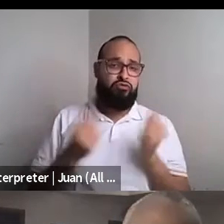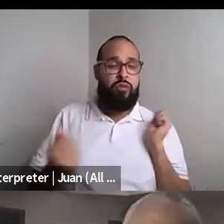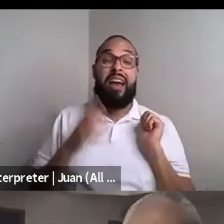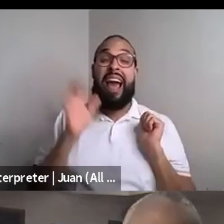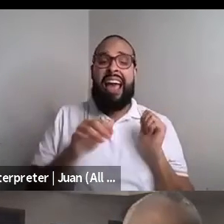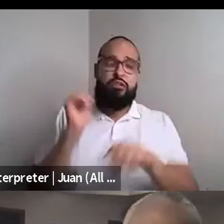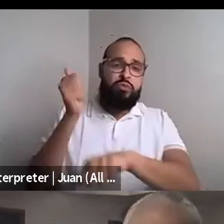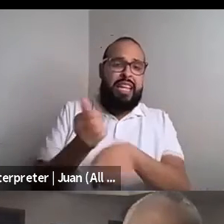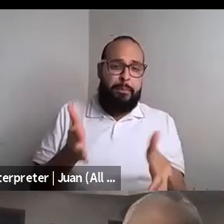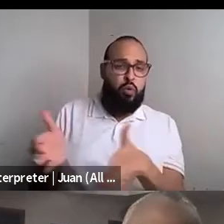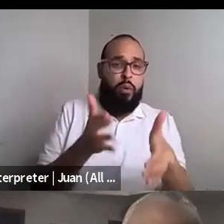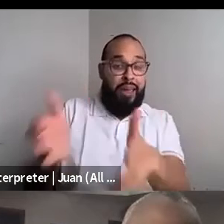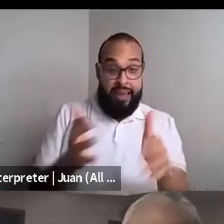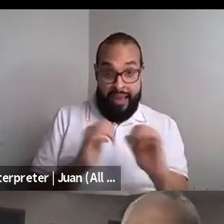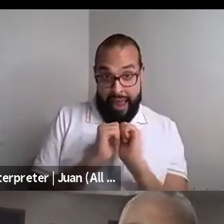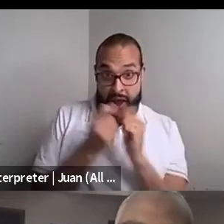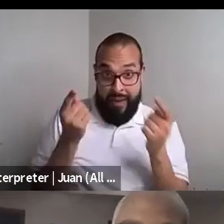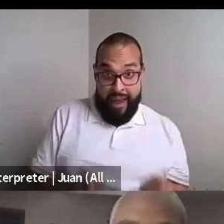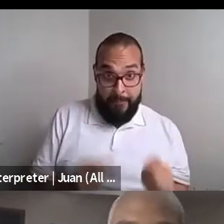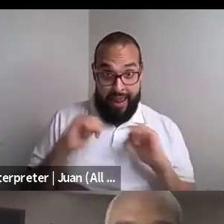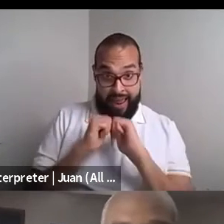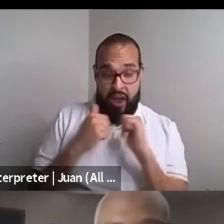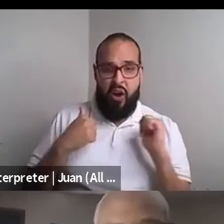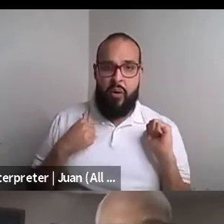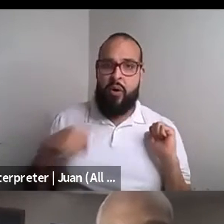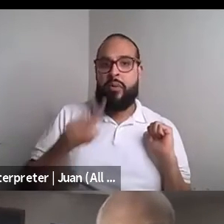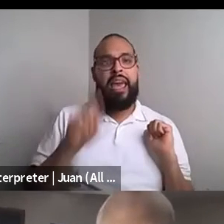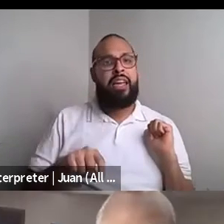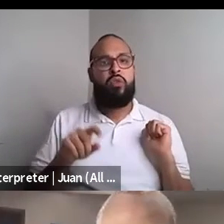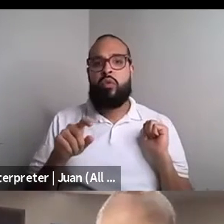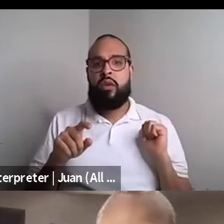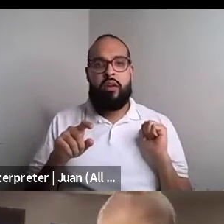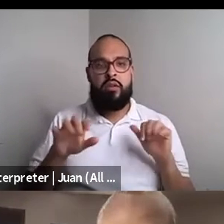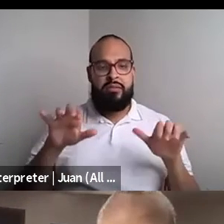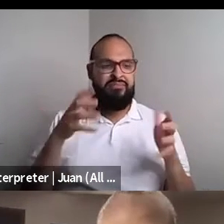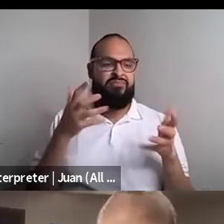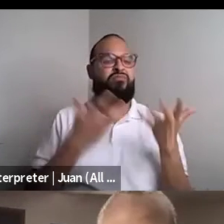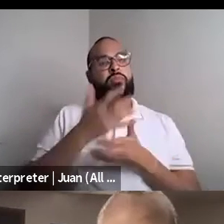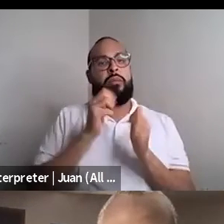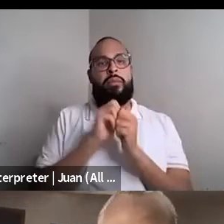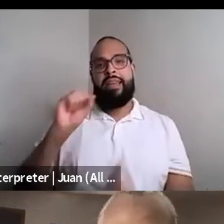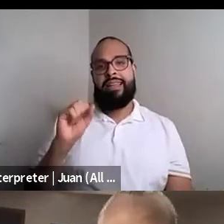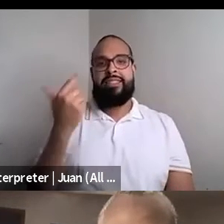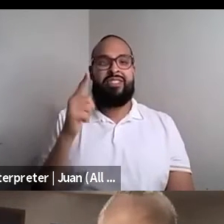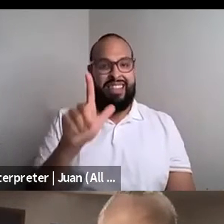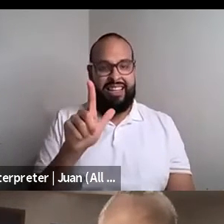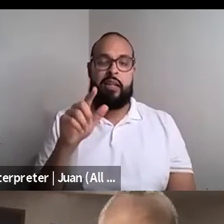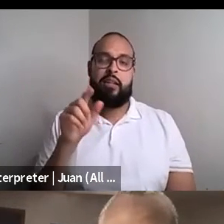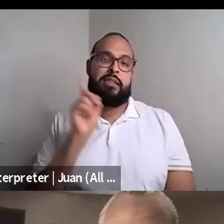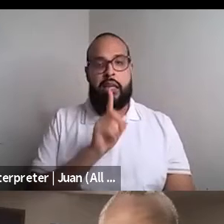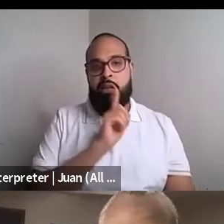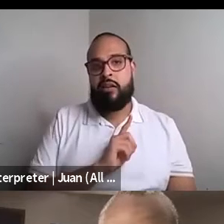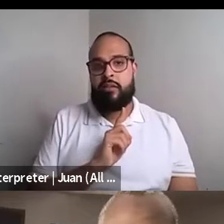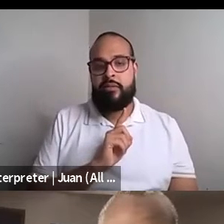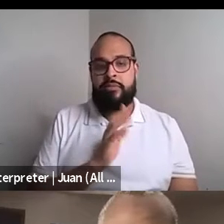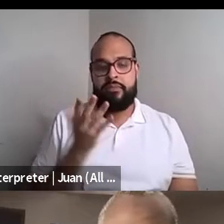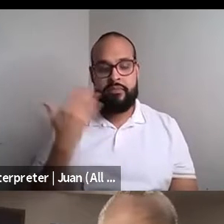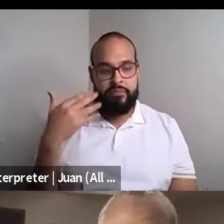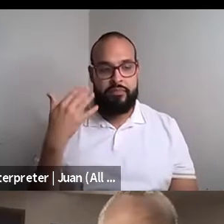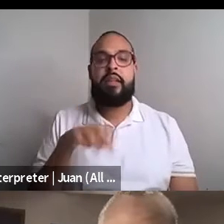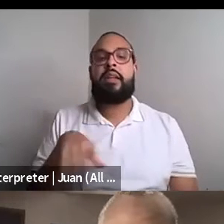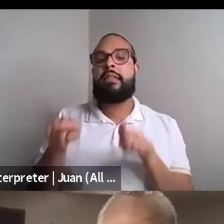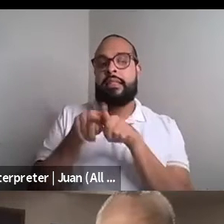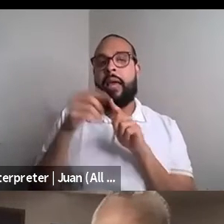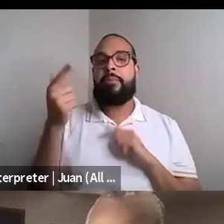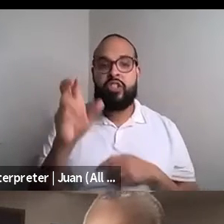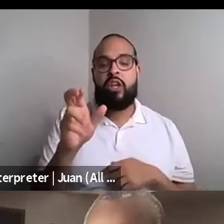Kokumo: Way we got paid was we we only have to be around like the SG else the single Jake, the single the single the other the same gender loving gay man who fucking hated me